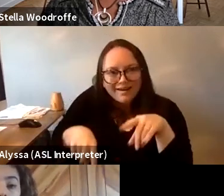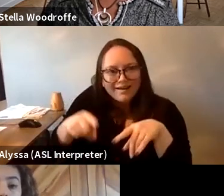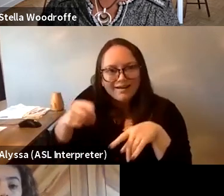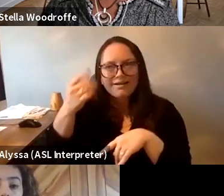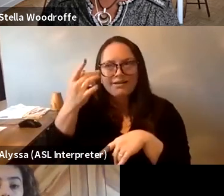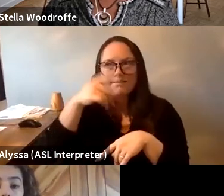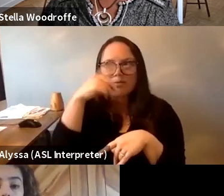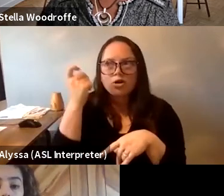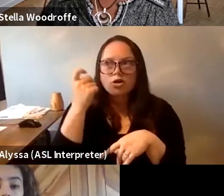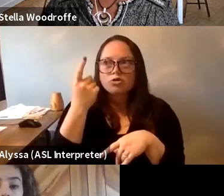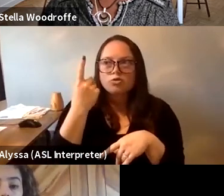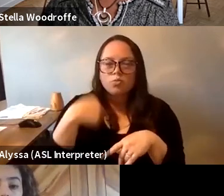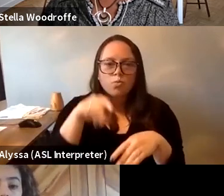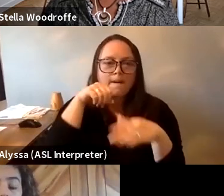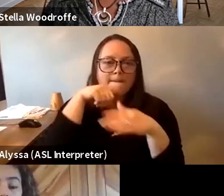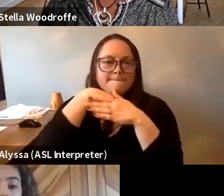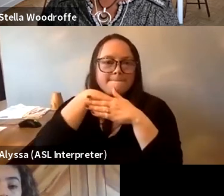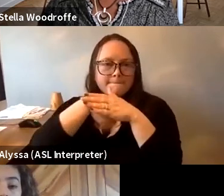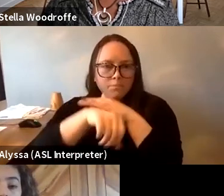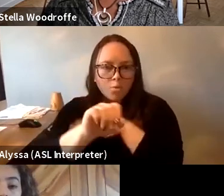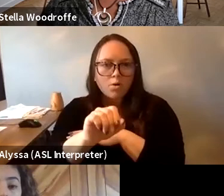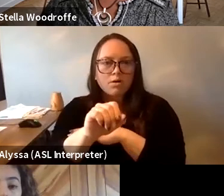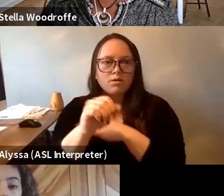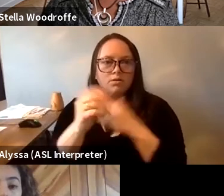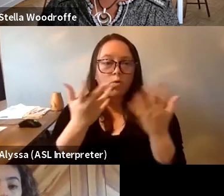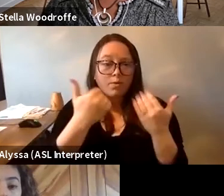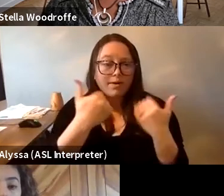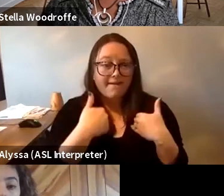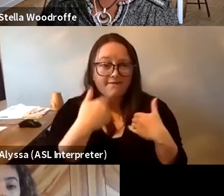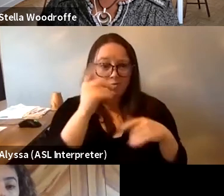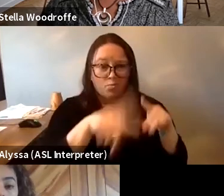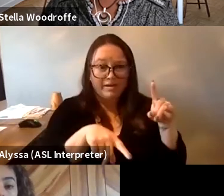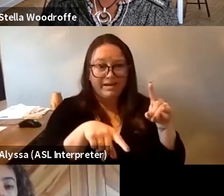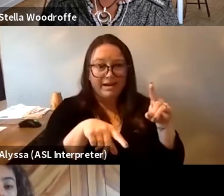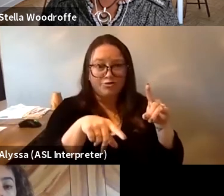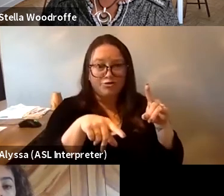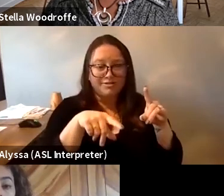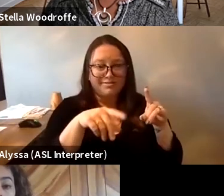are born with what we have we can't get rid of it. Because